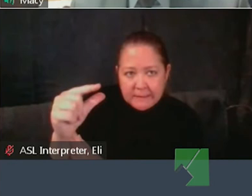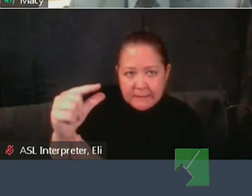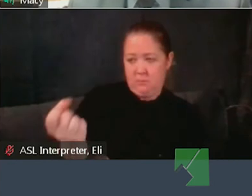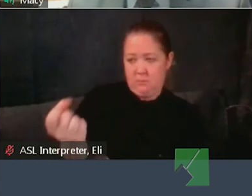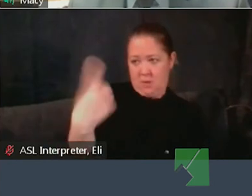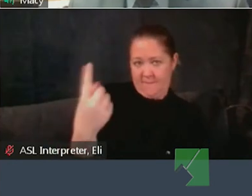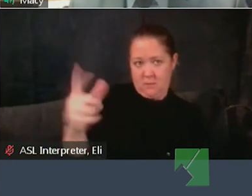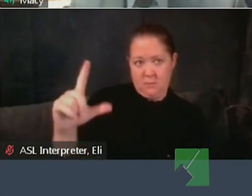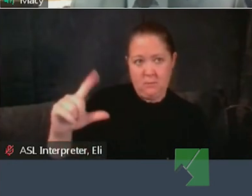No response,